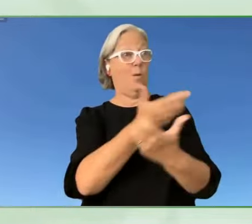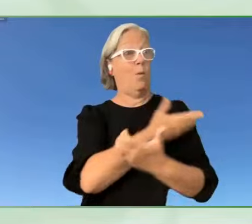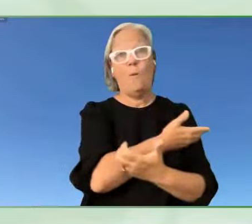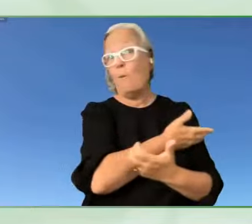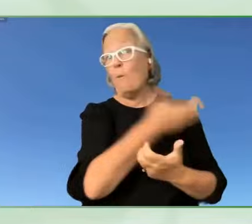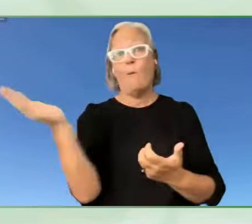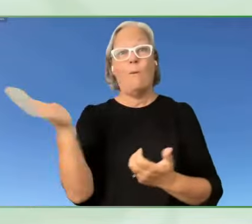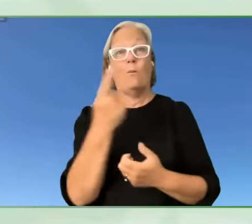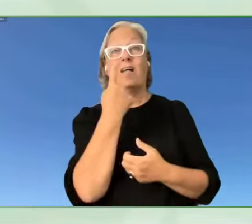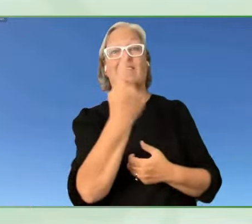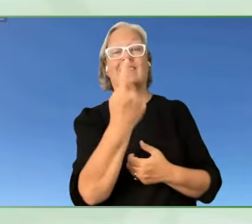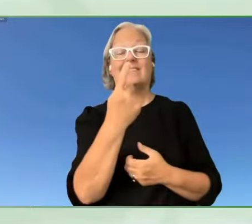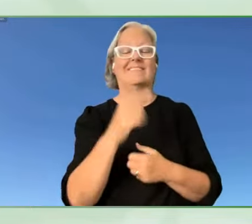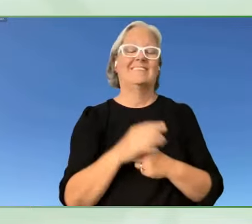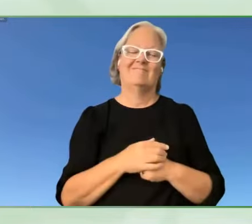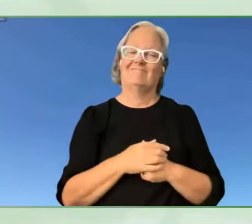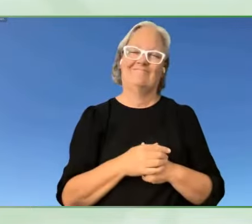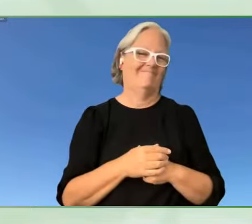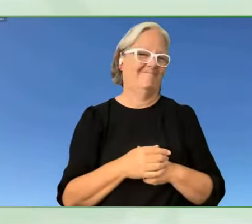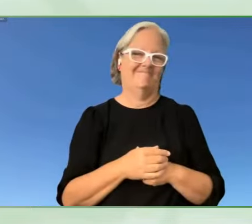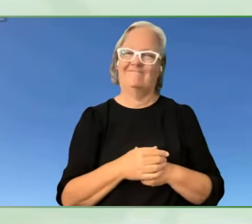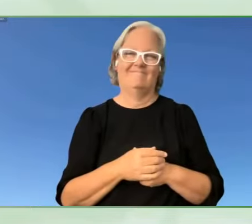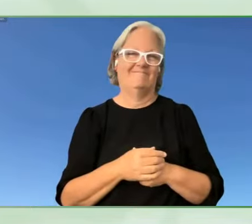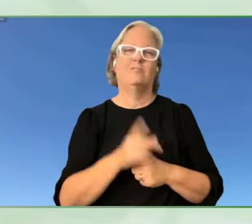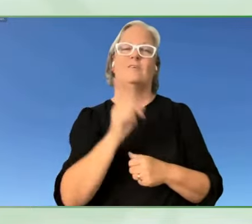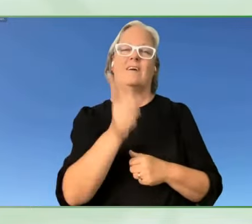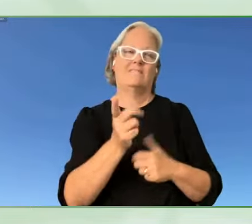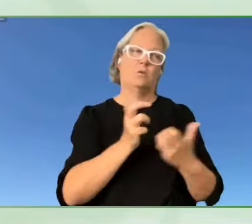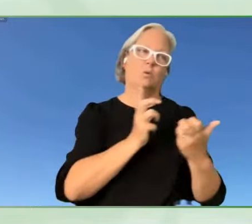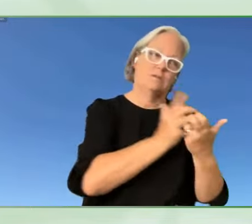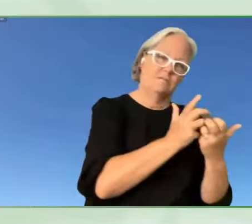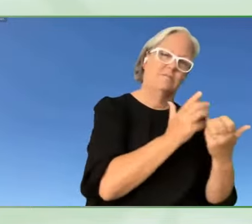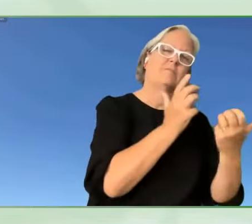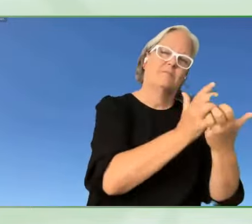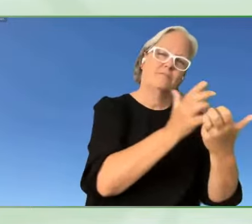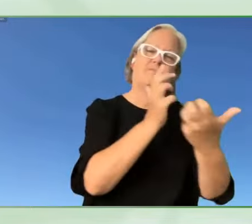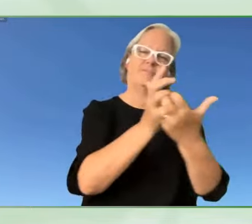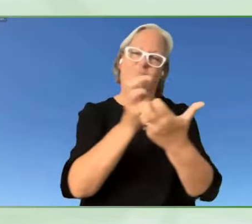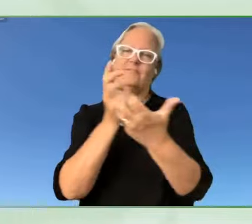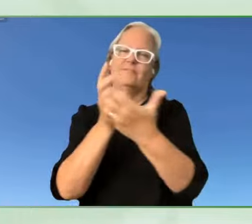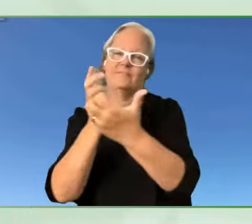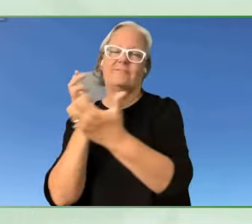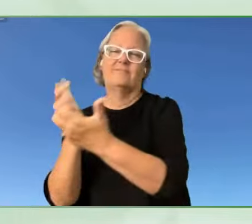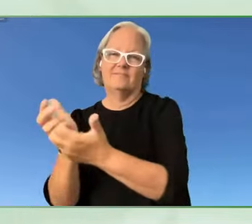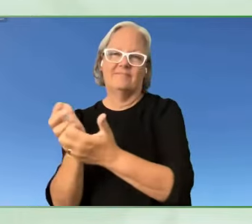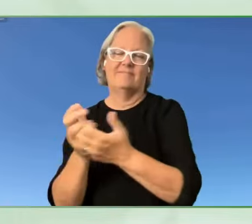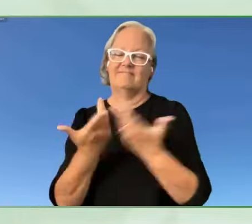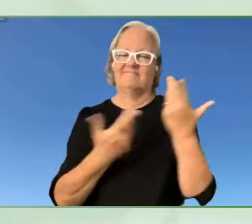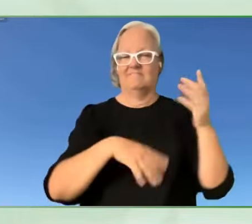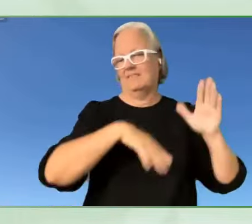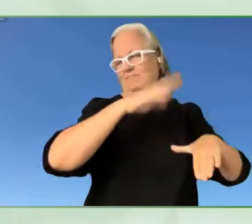And that is why are they learning whatever they are learning? These are very important elements.